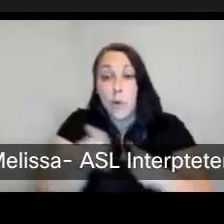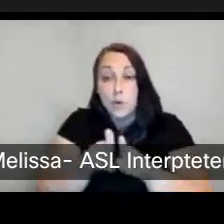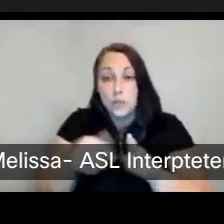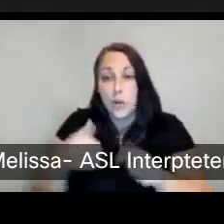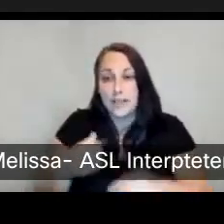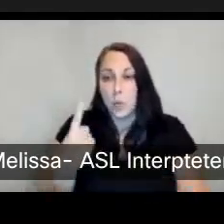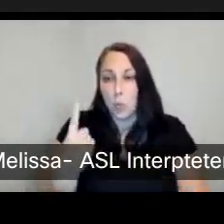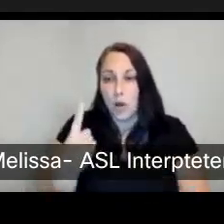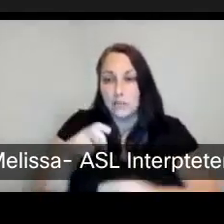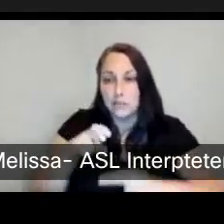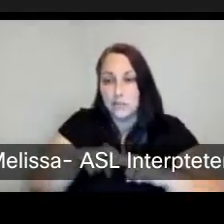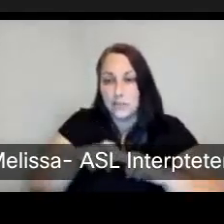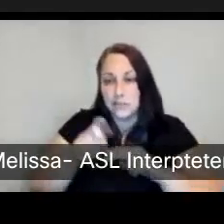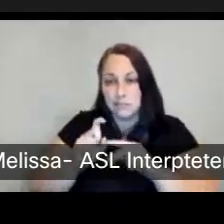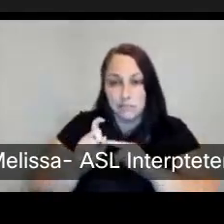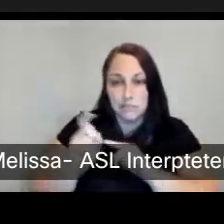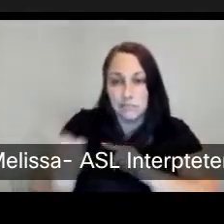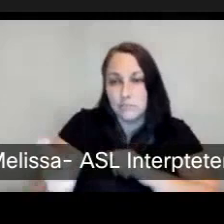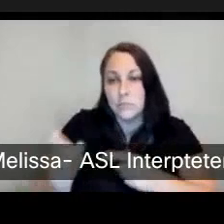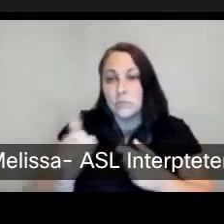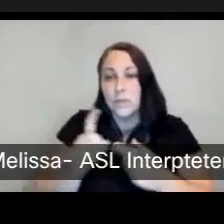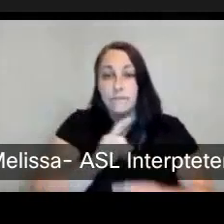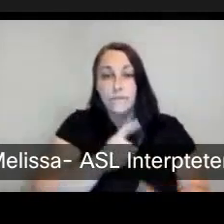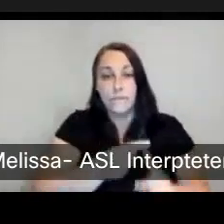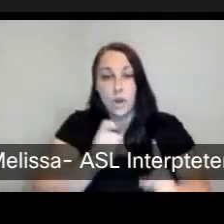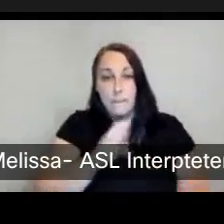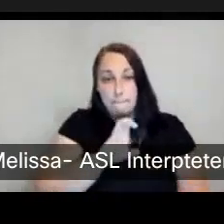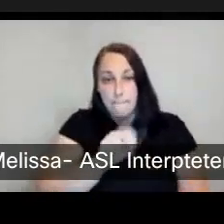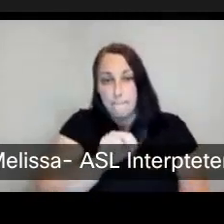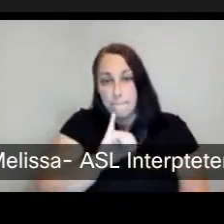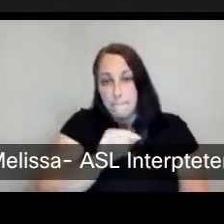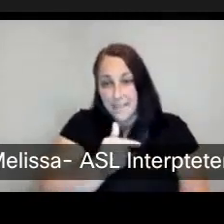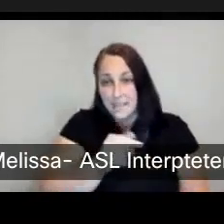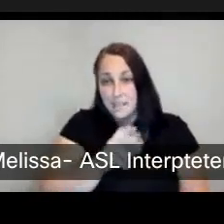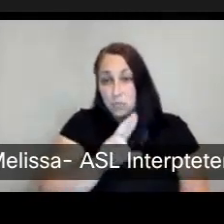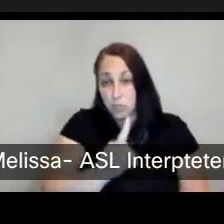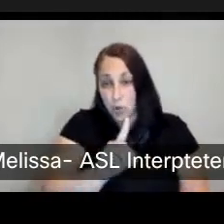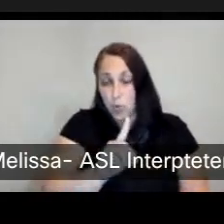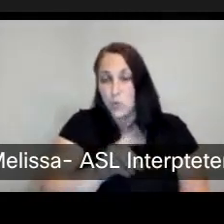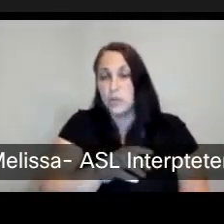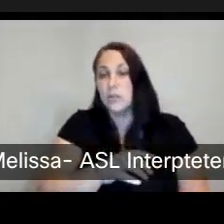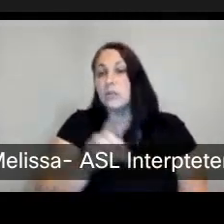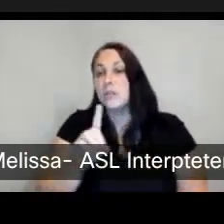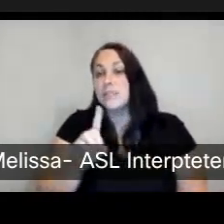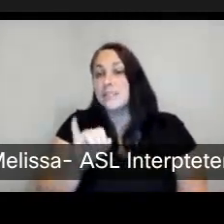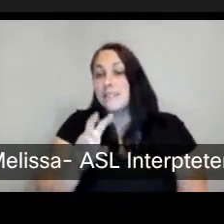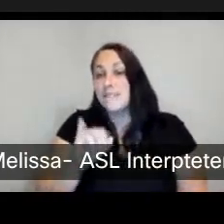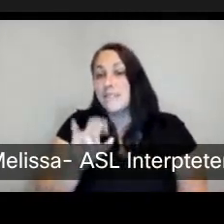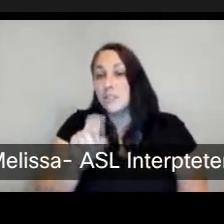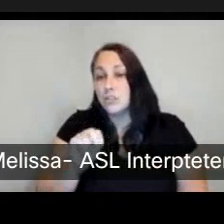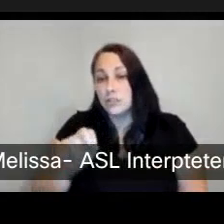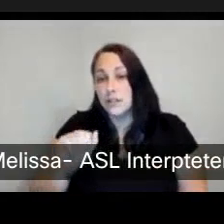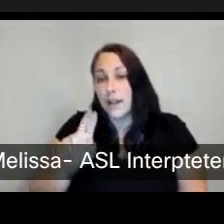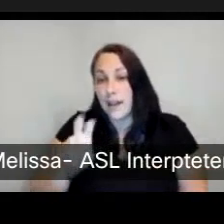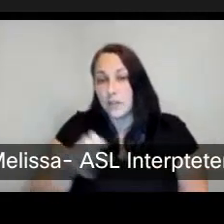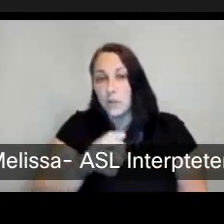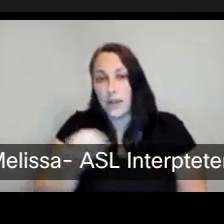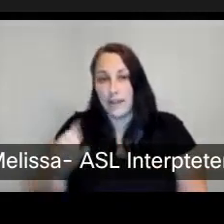and to Capitol Hill from the bending Road Corridor Division Avenue and deepwood um and this is uh